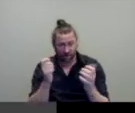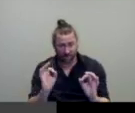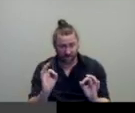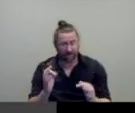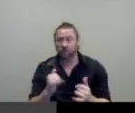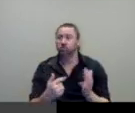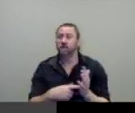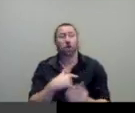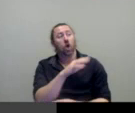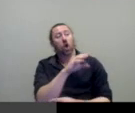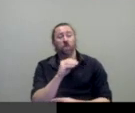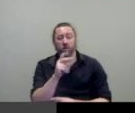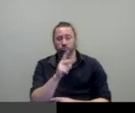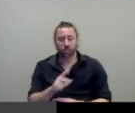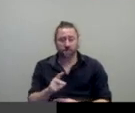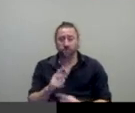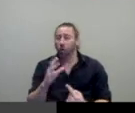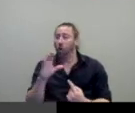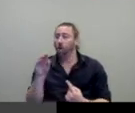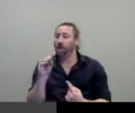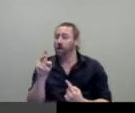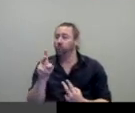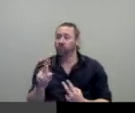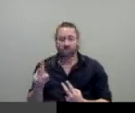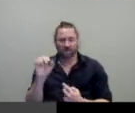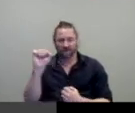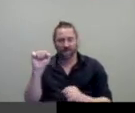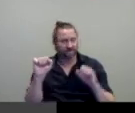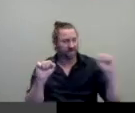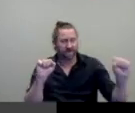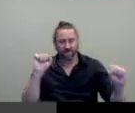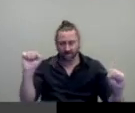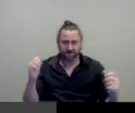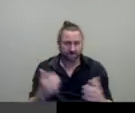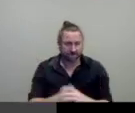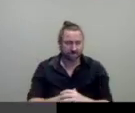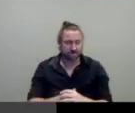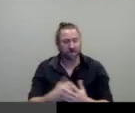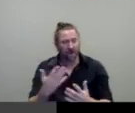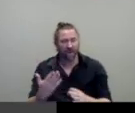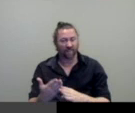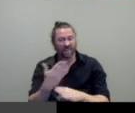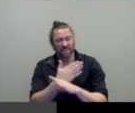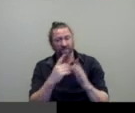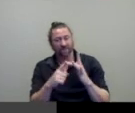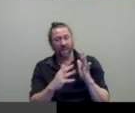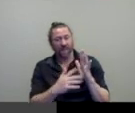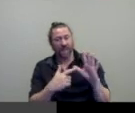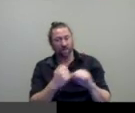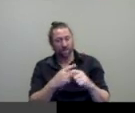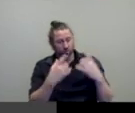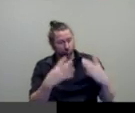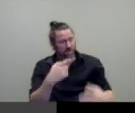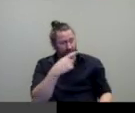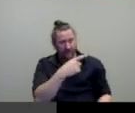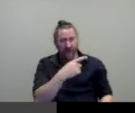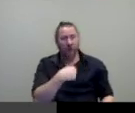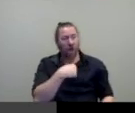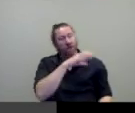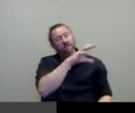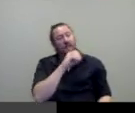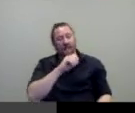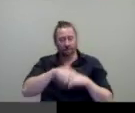with repetition and copy in their works they use pre-existing imagery as well as a pre-existing